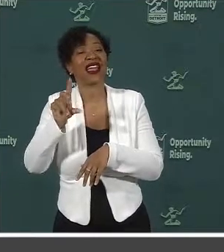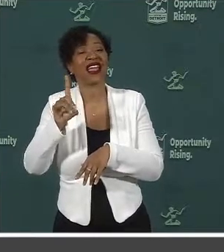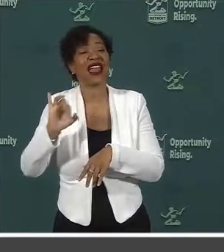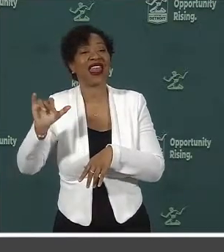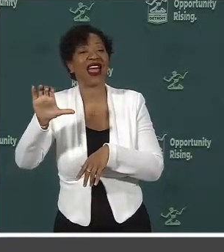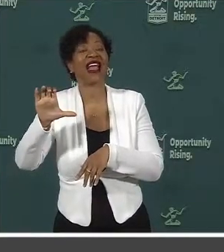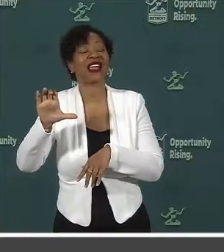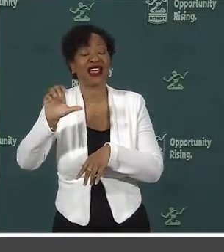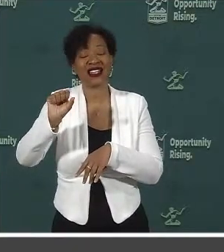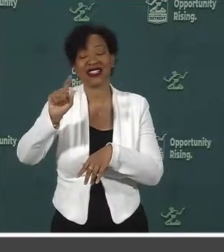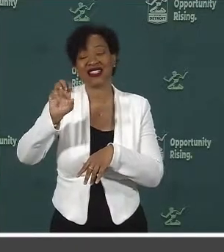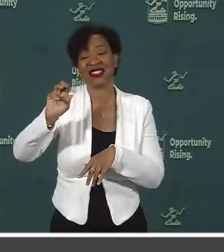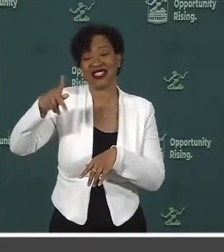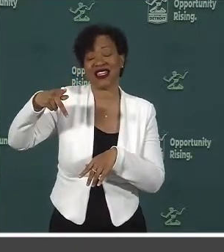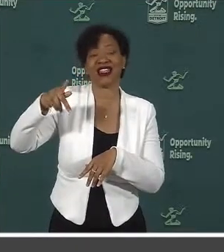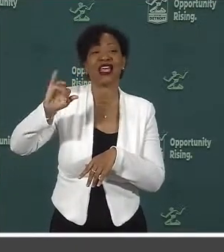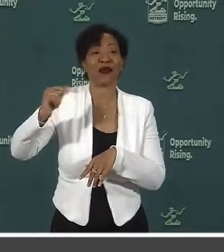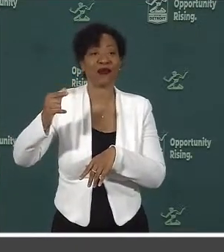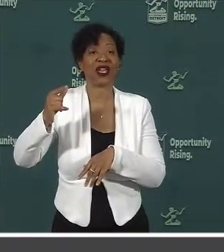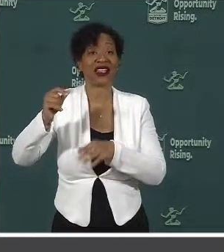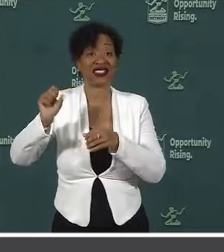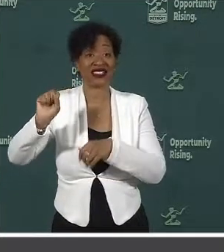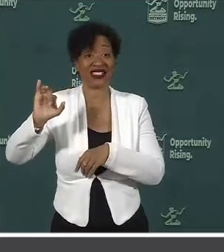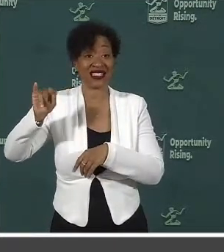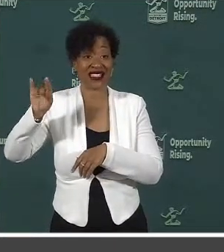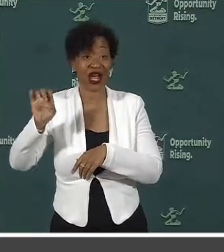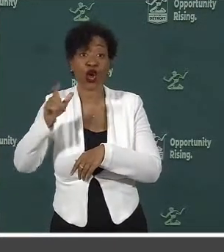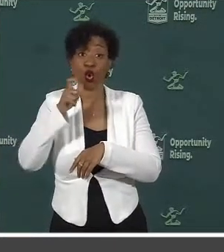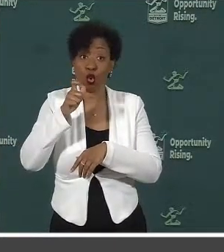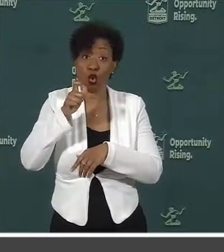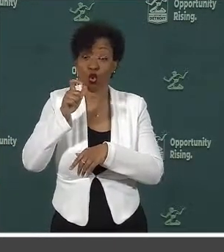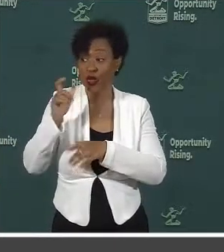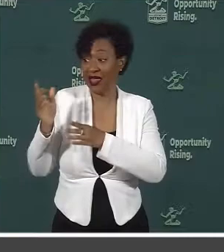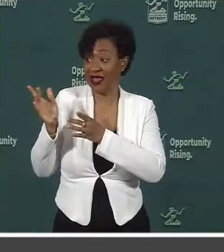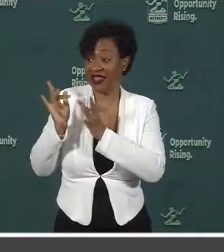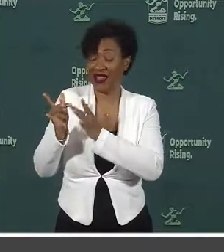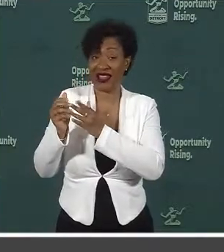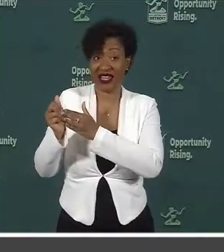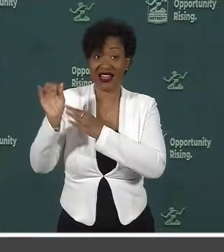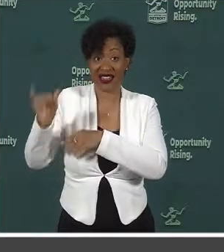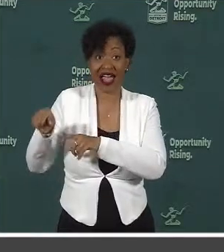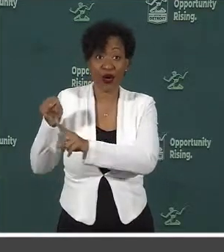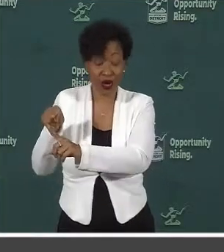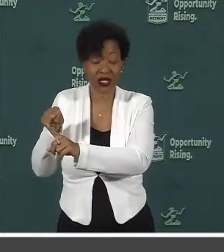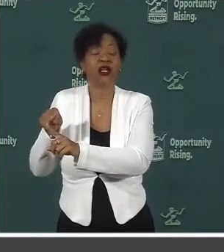CADILLAC STAMPING SITE THE PERSON WHO SHEPHERDED THAT THROUGH FROM GET IT AND WAS COUNCILMAN SCOTT BENSON WE'VE BEEN WORKING WITH THE COUNCIL